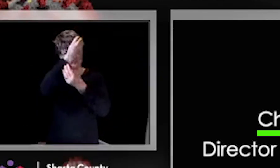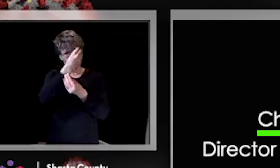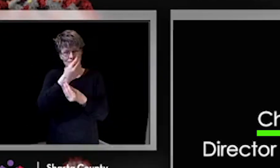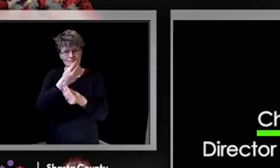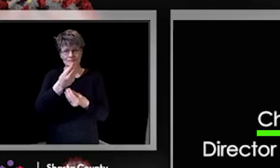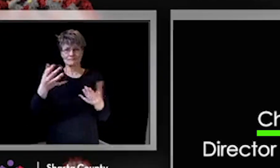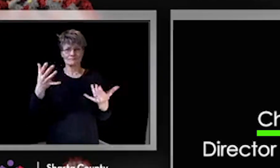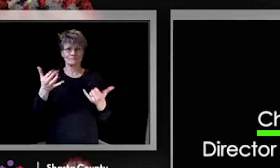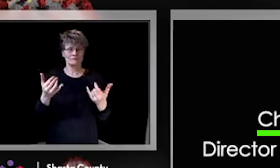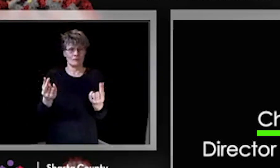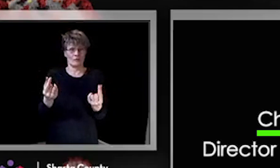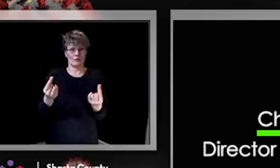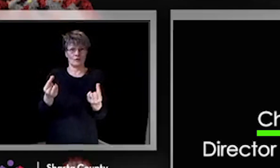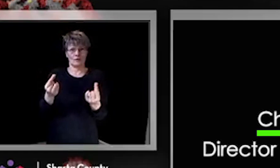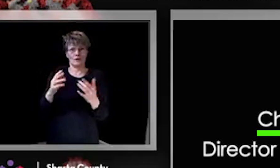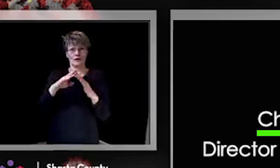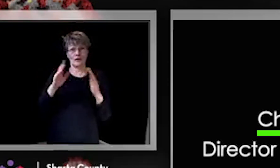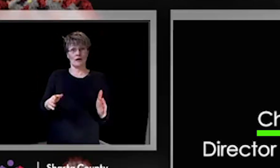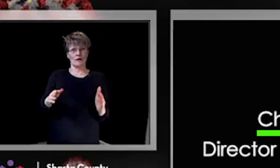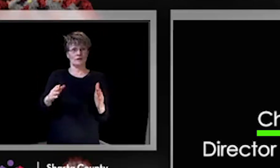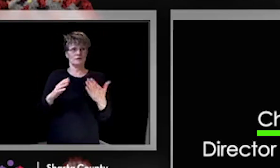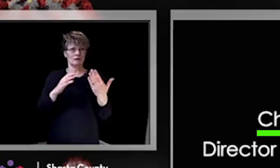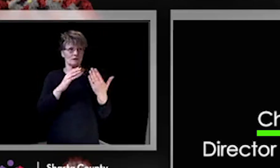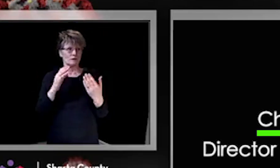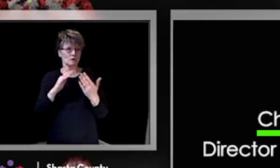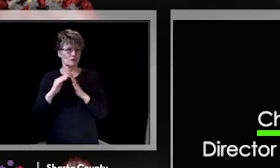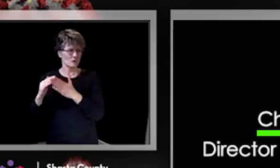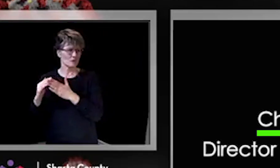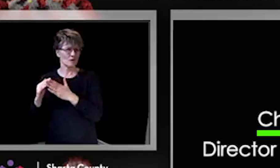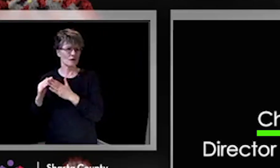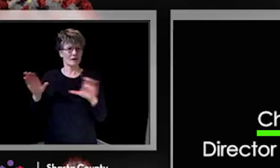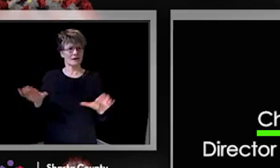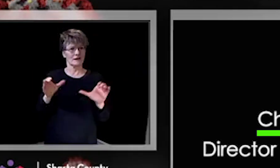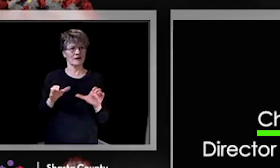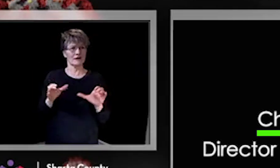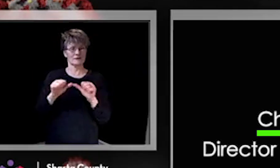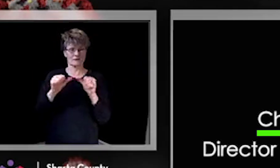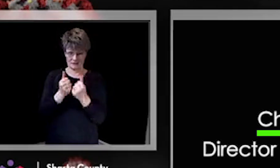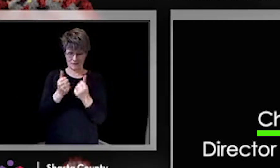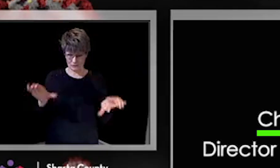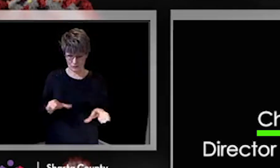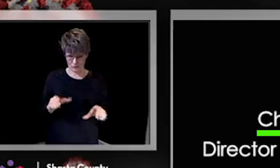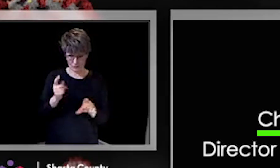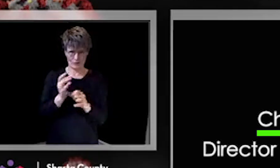the vulnerable populations during this time. The Housing and Community Action Agency is